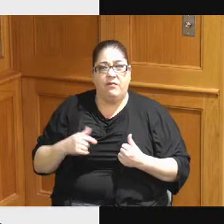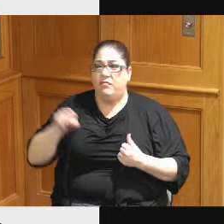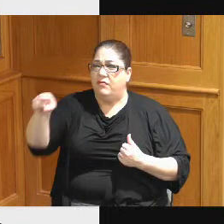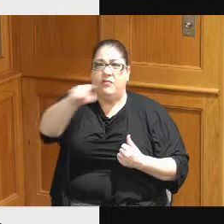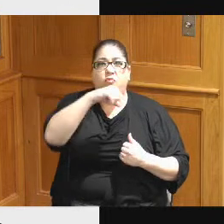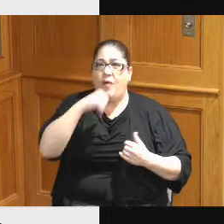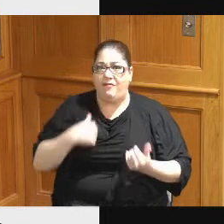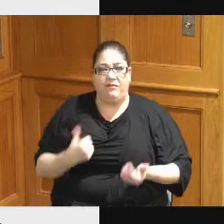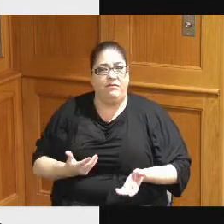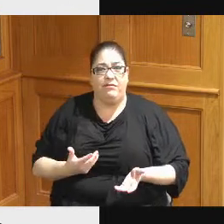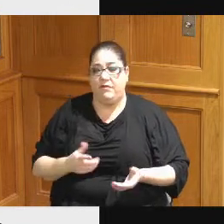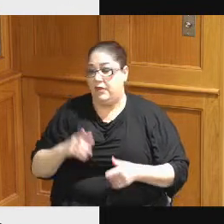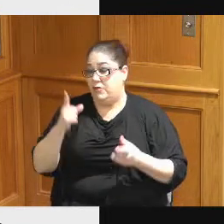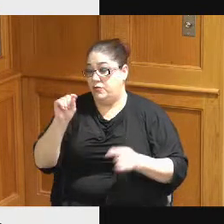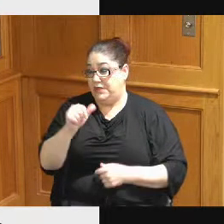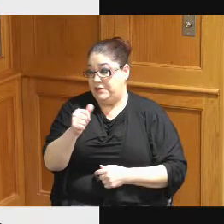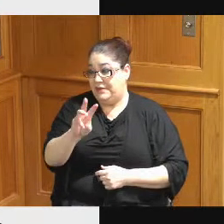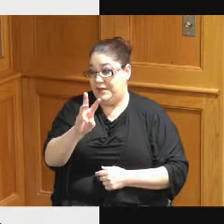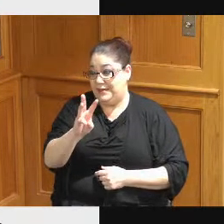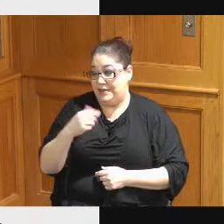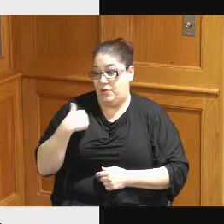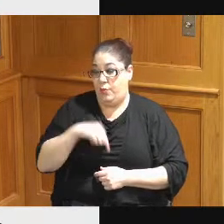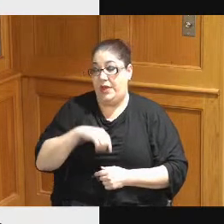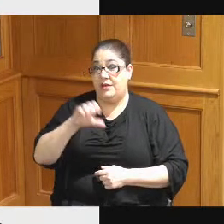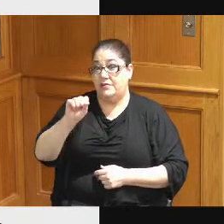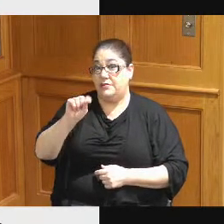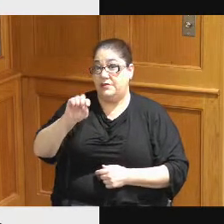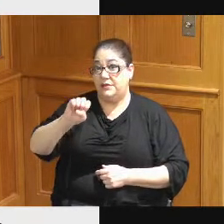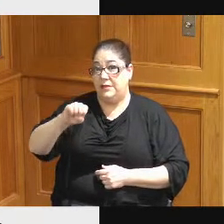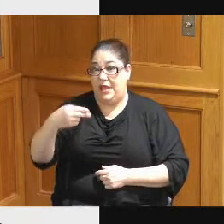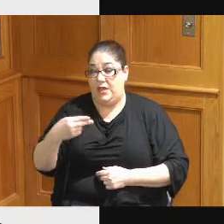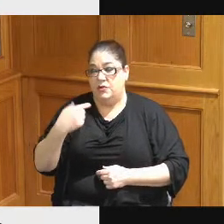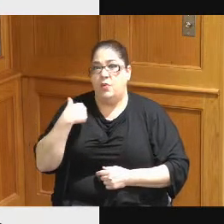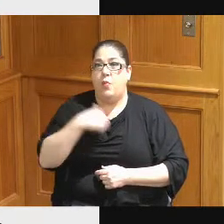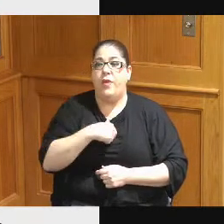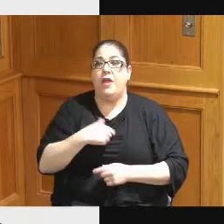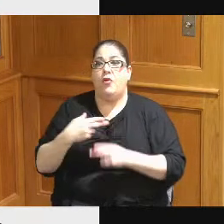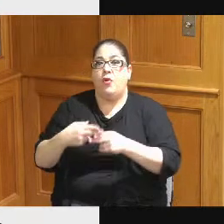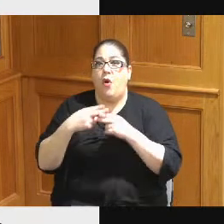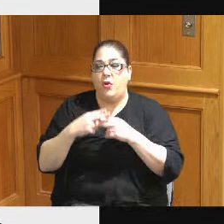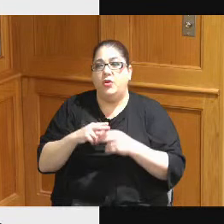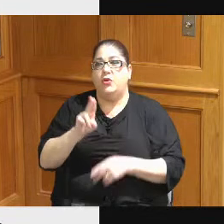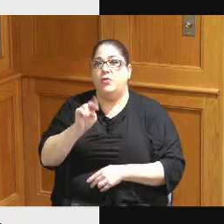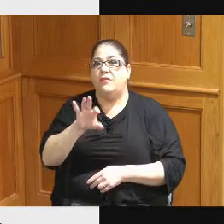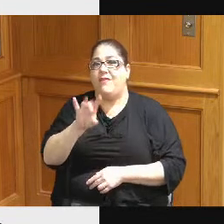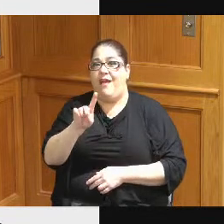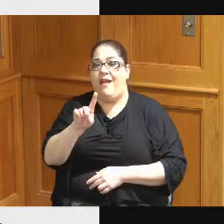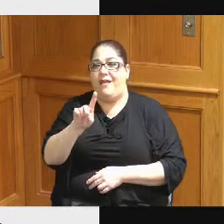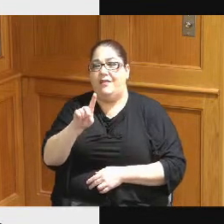also in 2016 we strategies were chosen as a unified funding agent we were the third out of